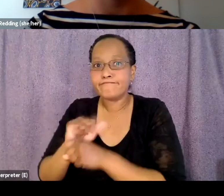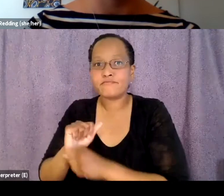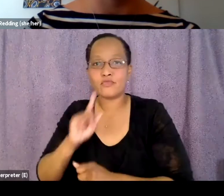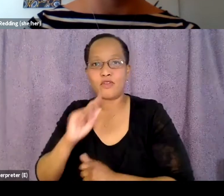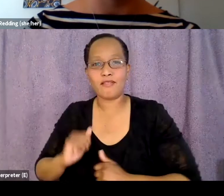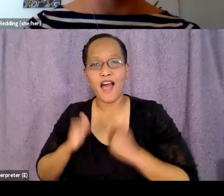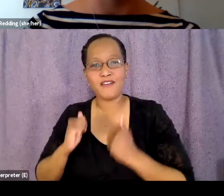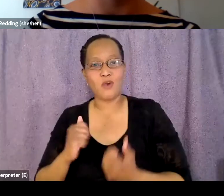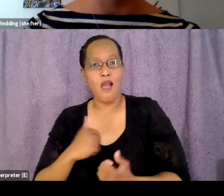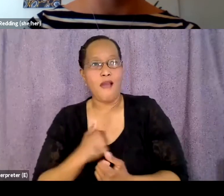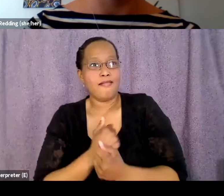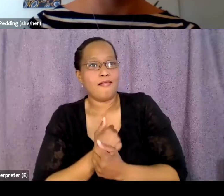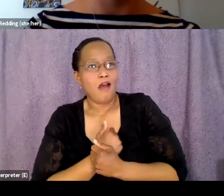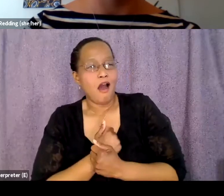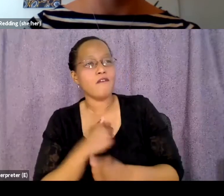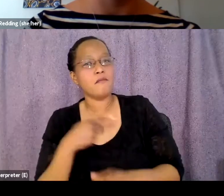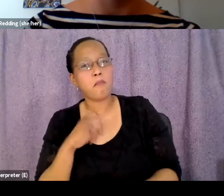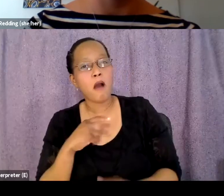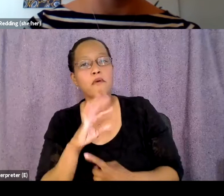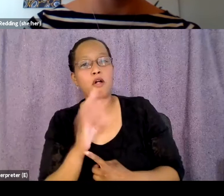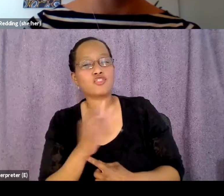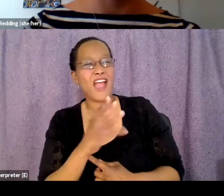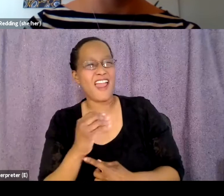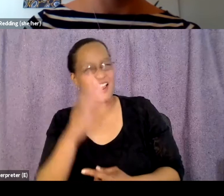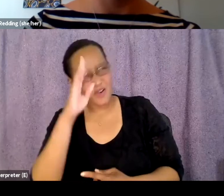better, I know that it should be better, and so my love for it really.